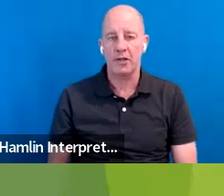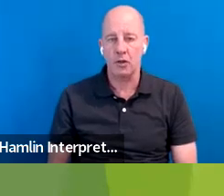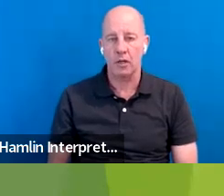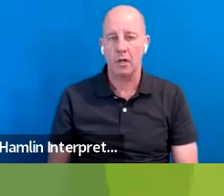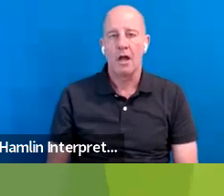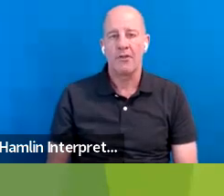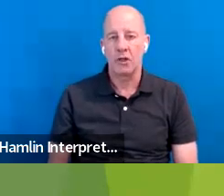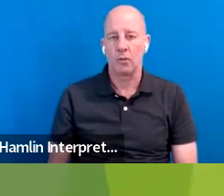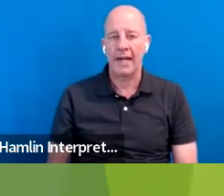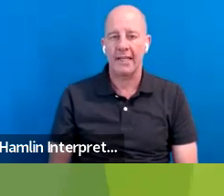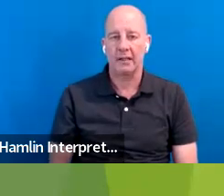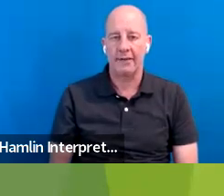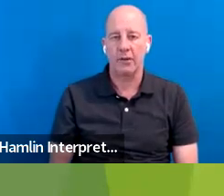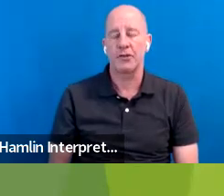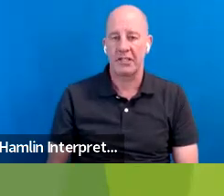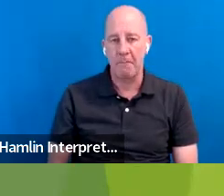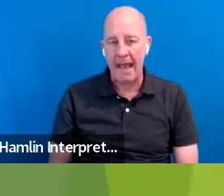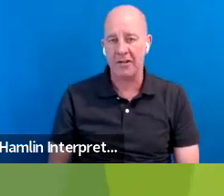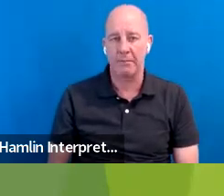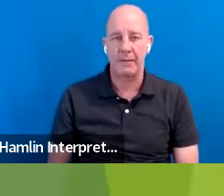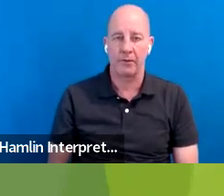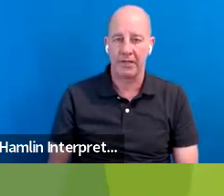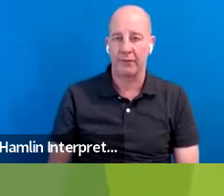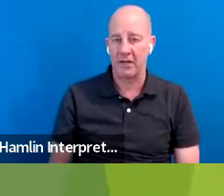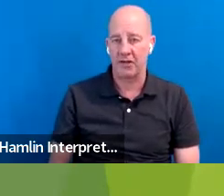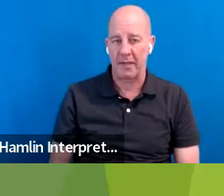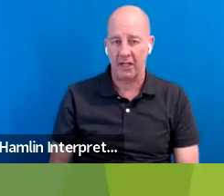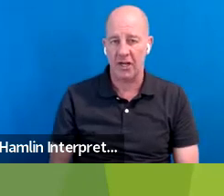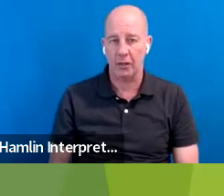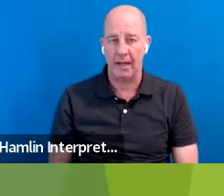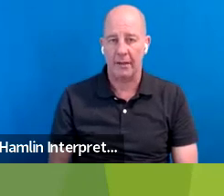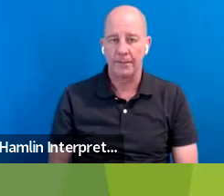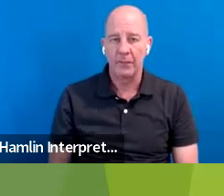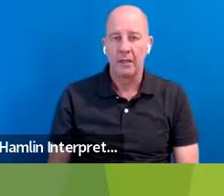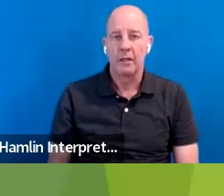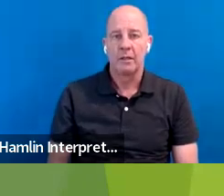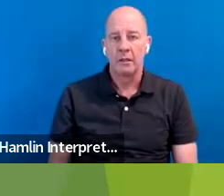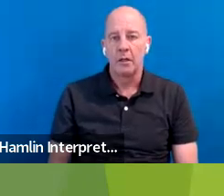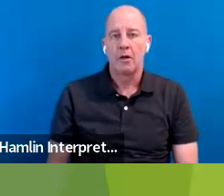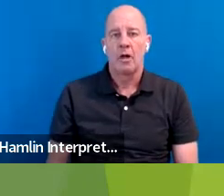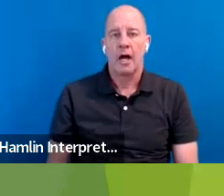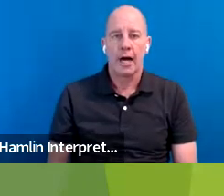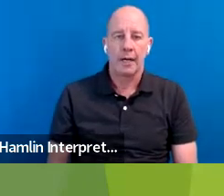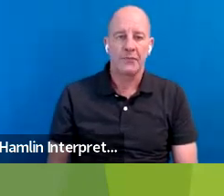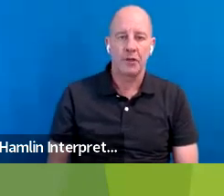want to make sure you're writing at a level that is going to match the people the information is being shared with.